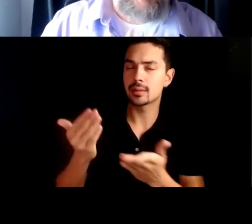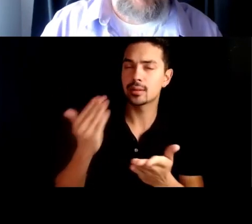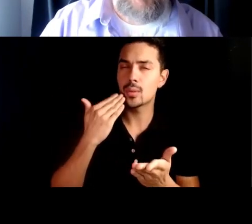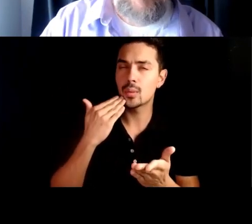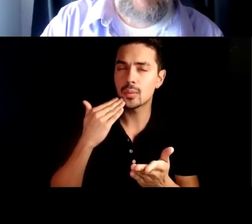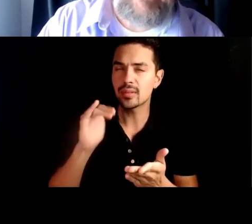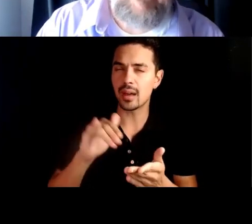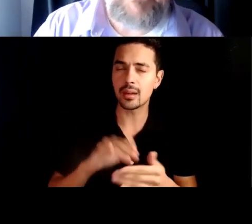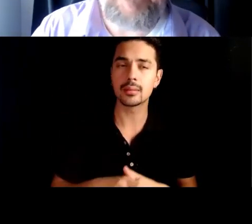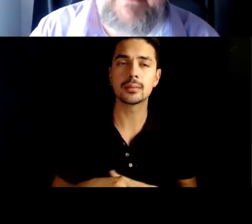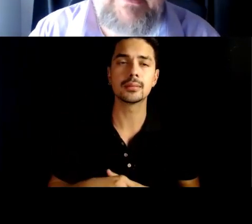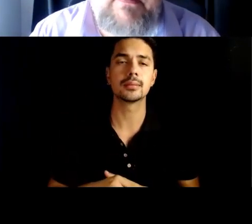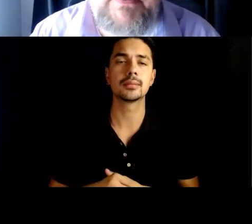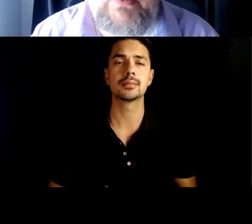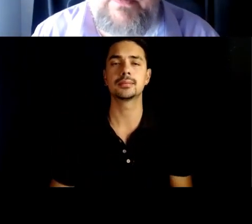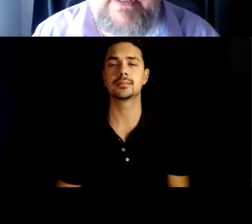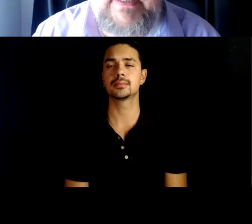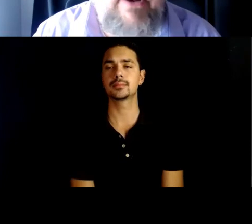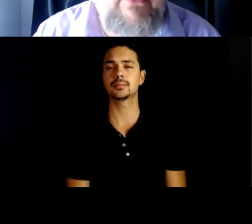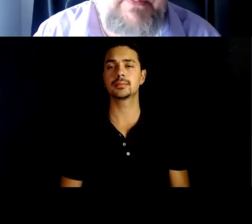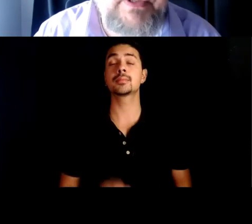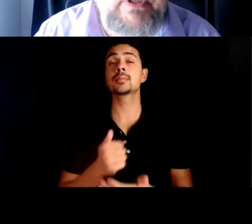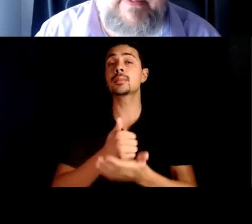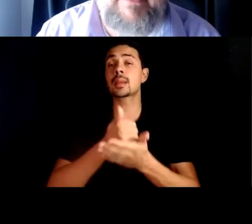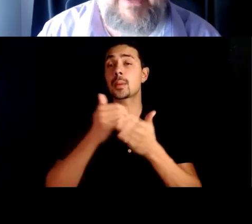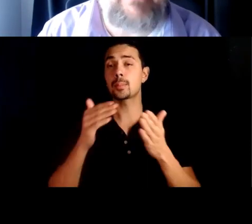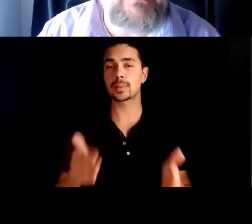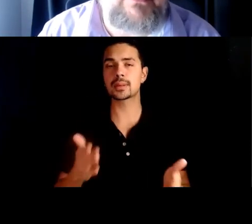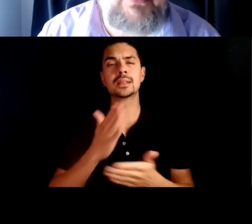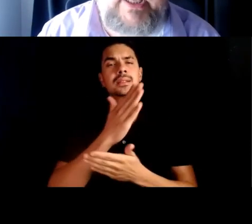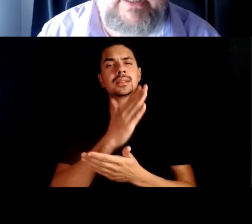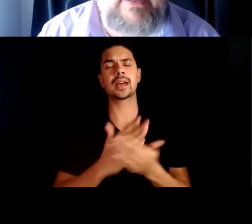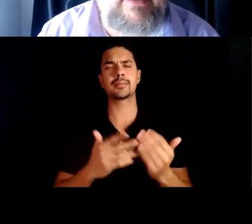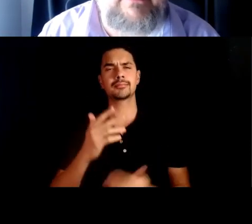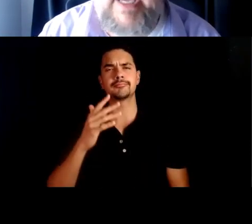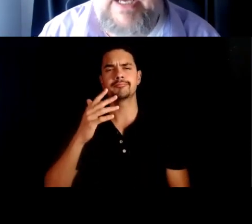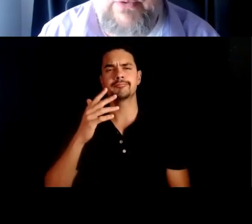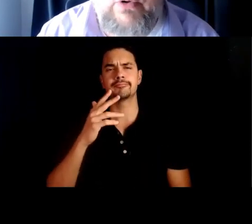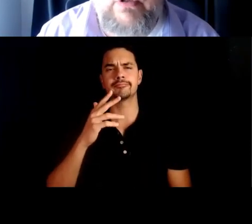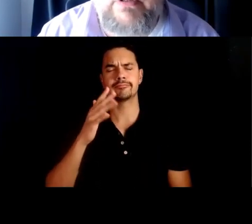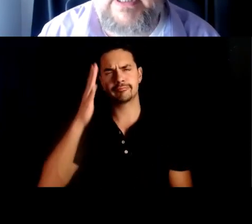So with therapists, many therapists will be kind of puzzled about how this would play any role